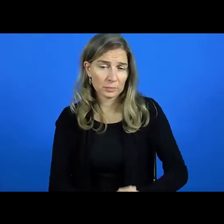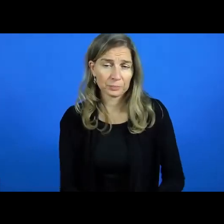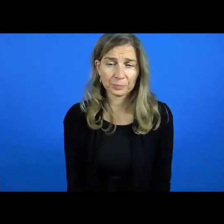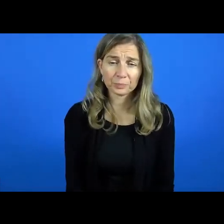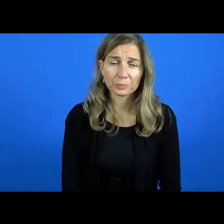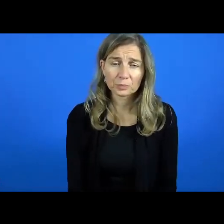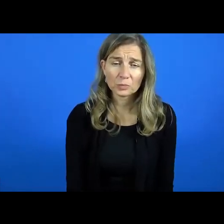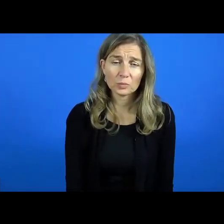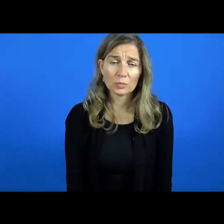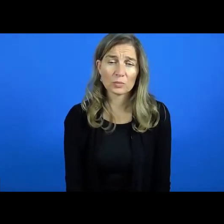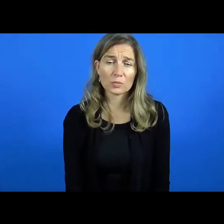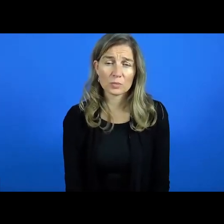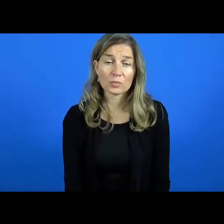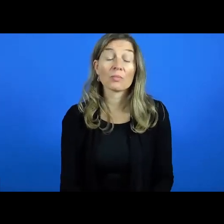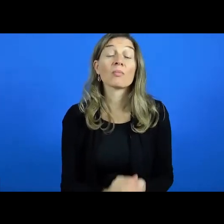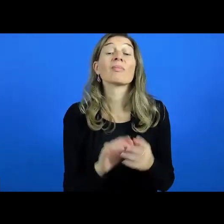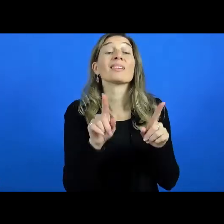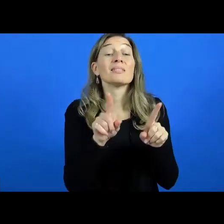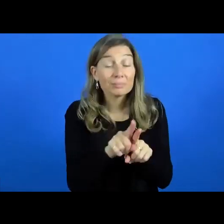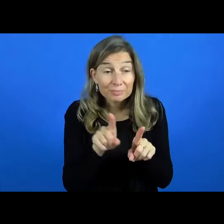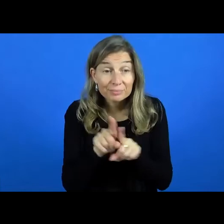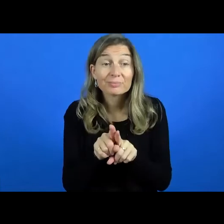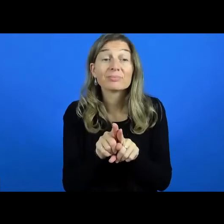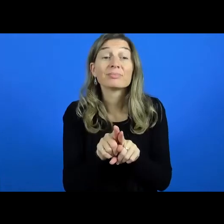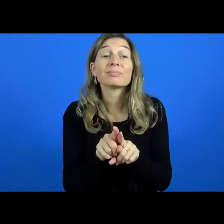and this is also mentioned in our complaint.